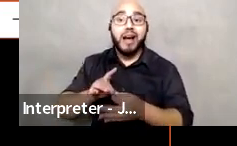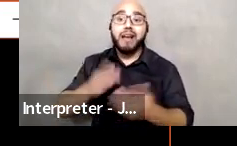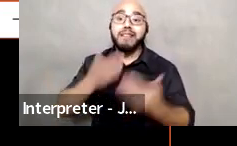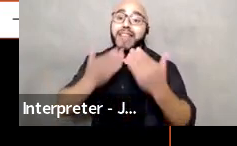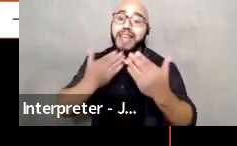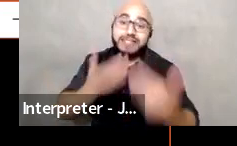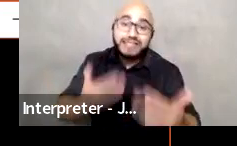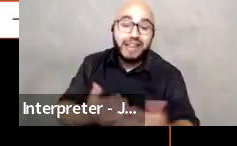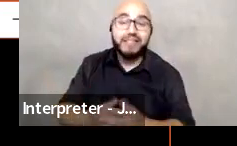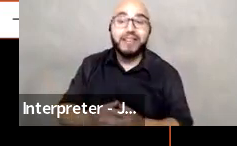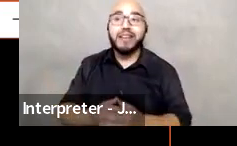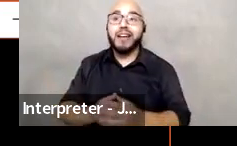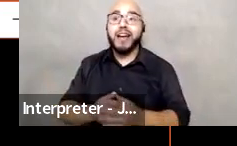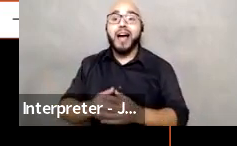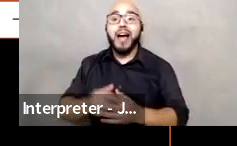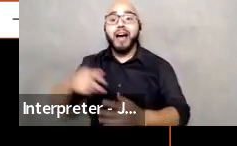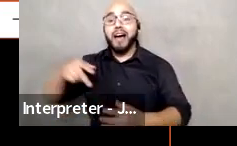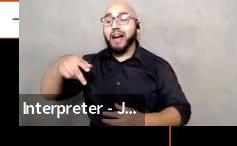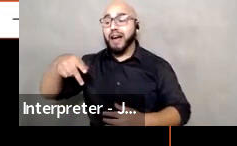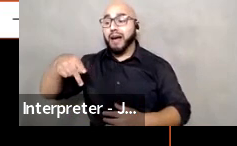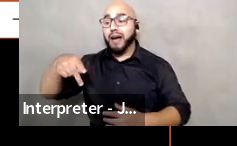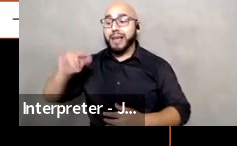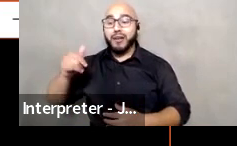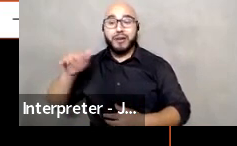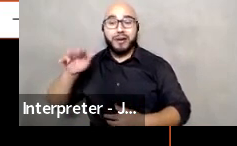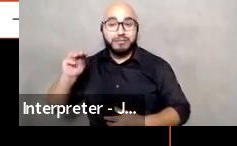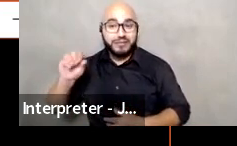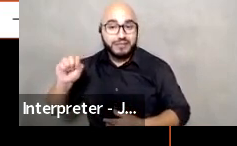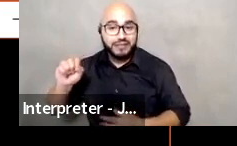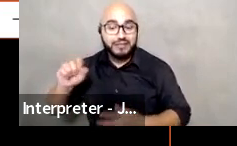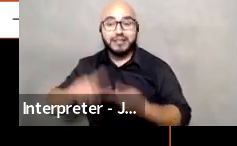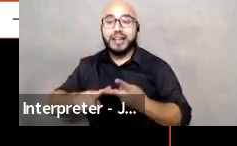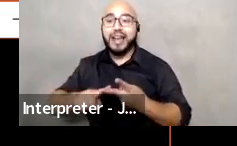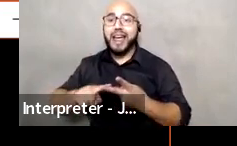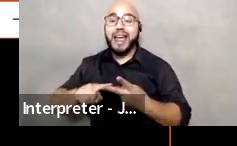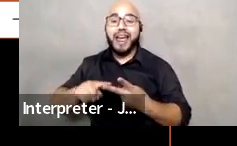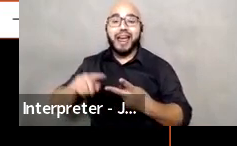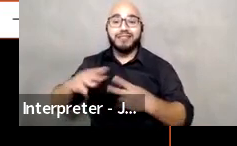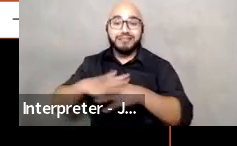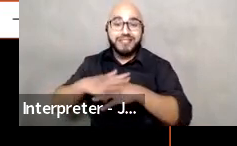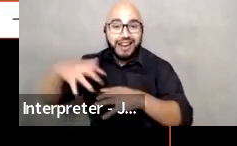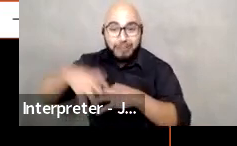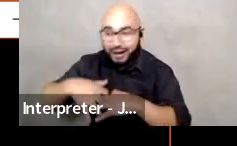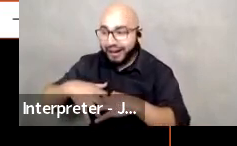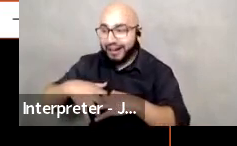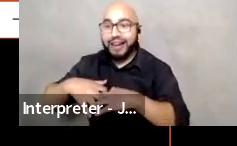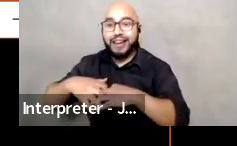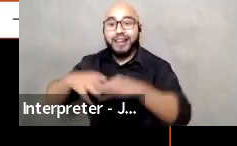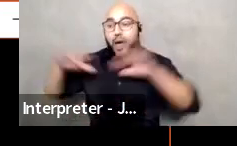Americans got together and it was. All, you know, everybody's singing Kumbaya and. Being all in harmony there.